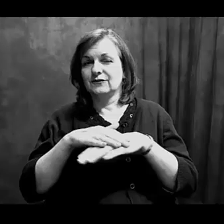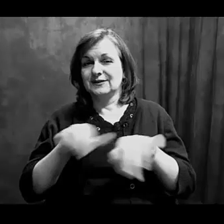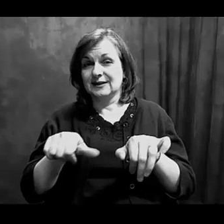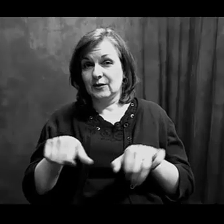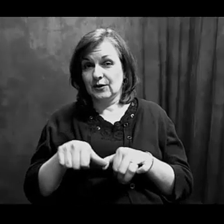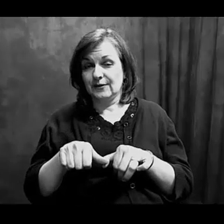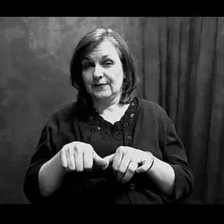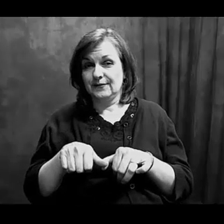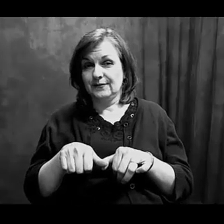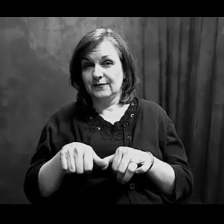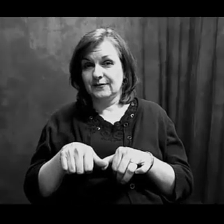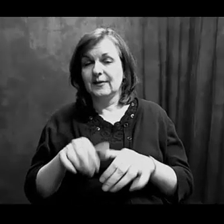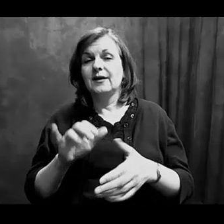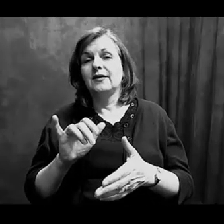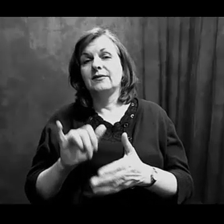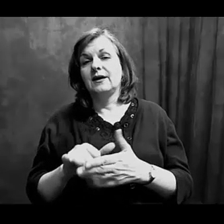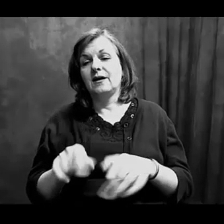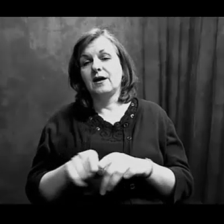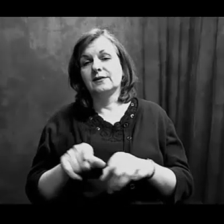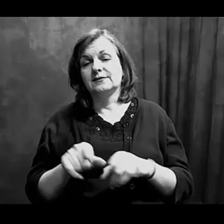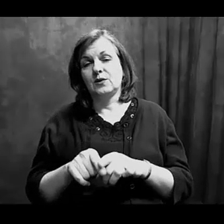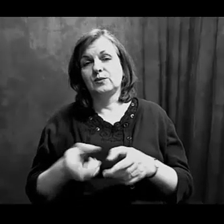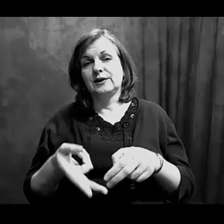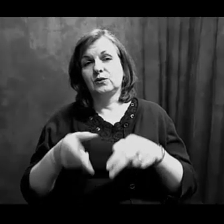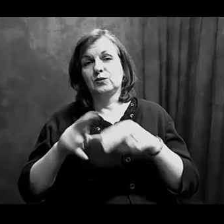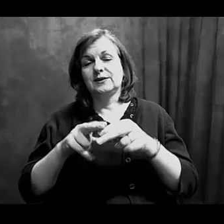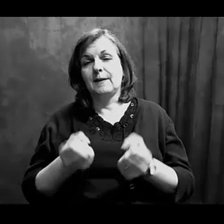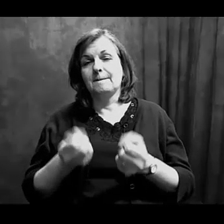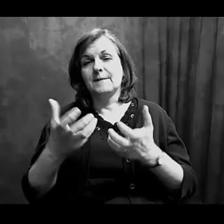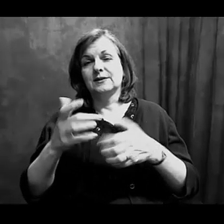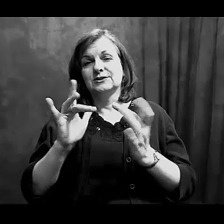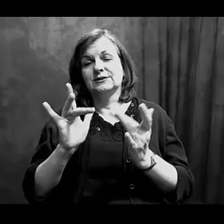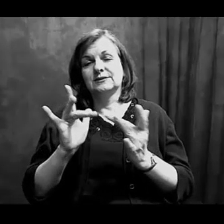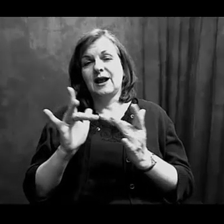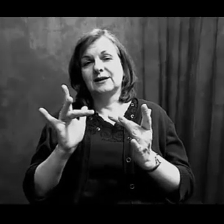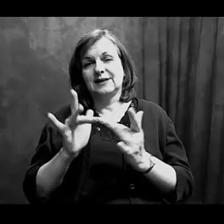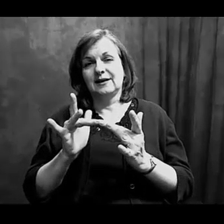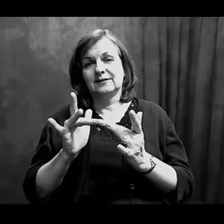so that we can increase the red blood cell contact